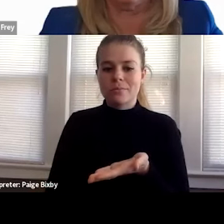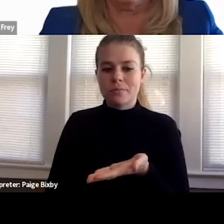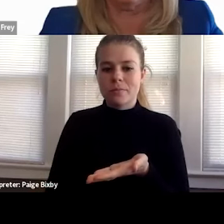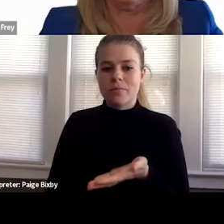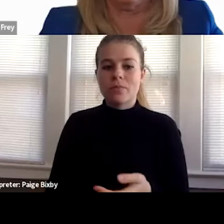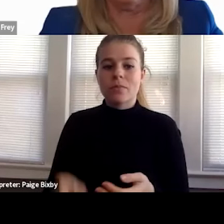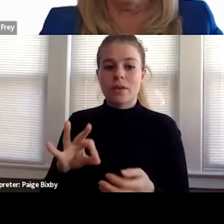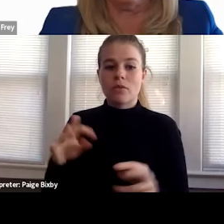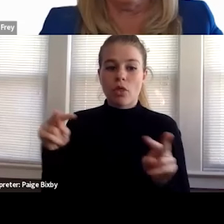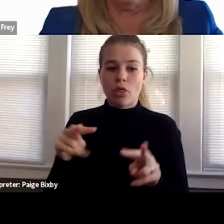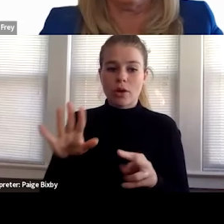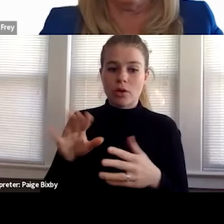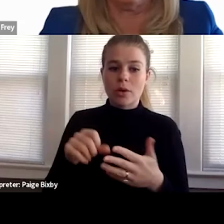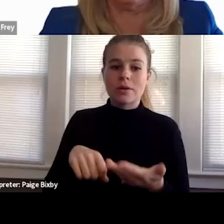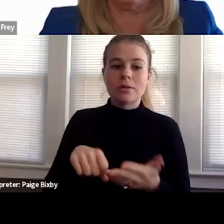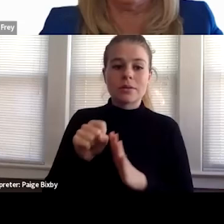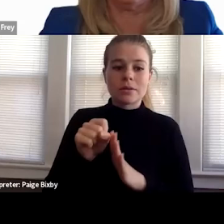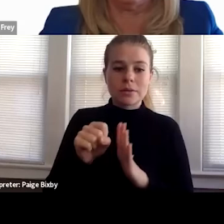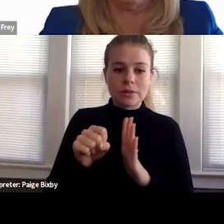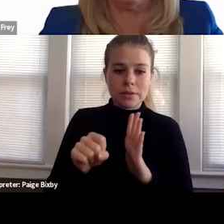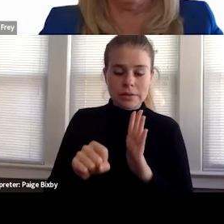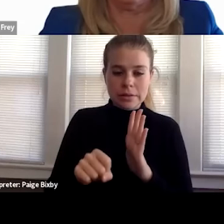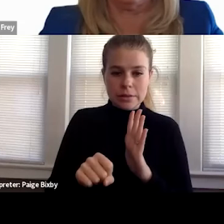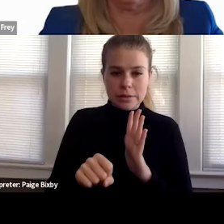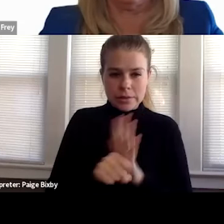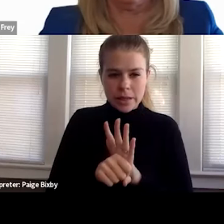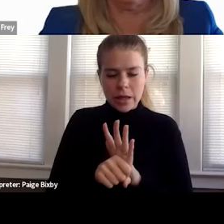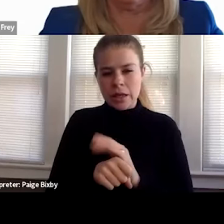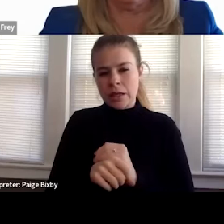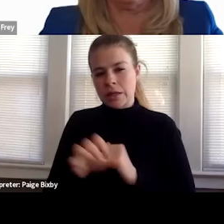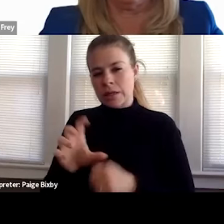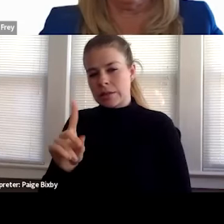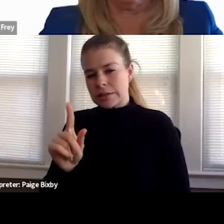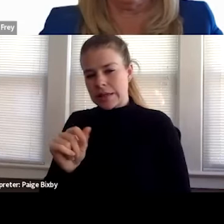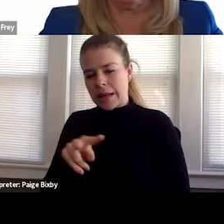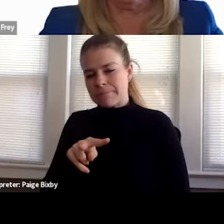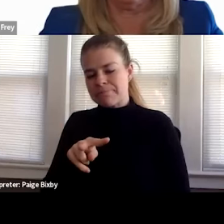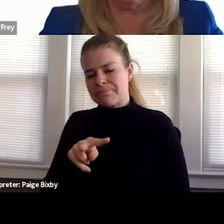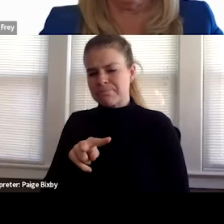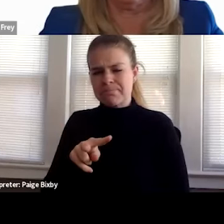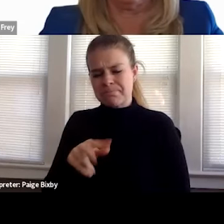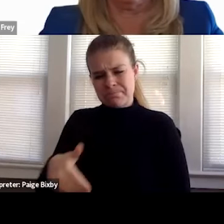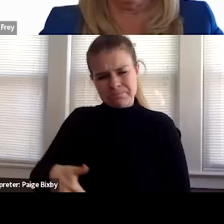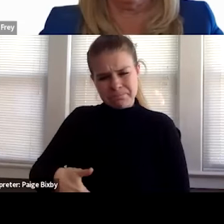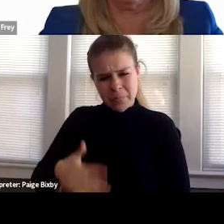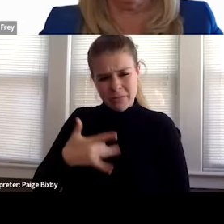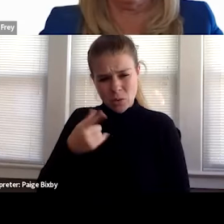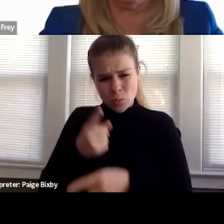and look at the data and you can say to yourself, does that feel right for what you're seeing in your caseloads?